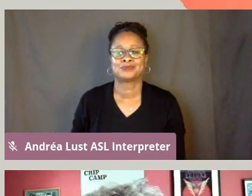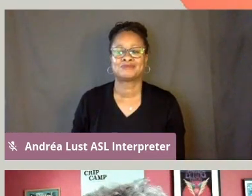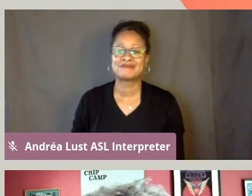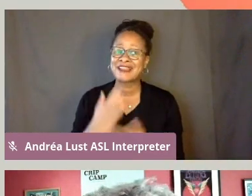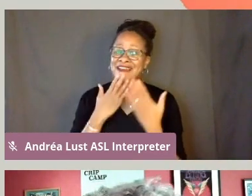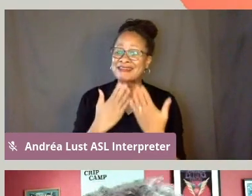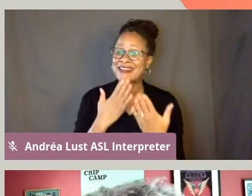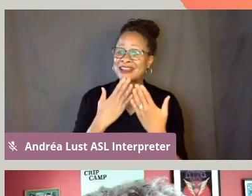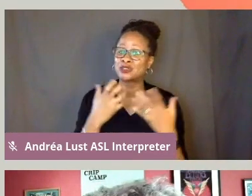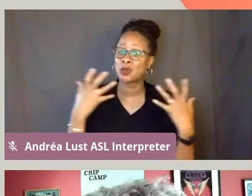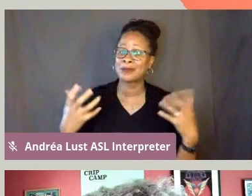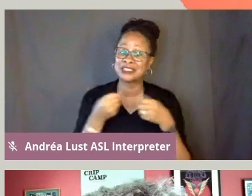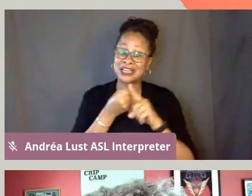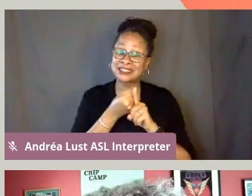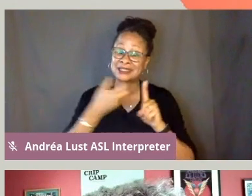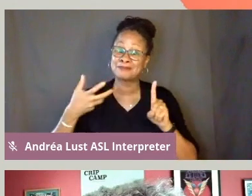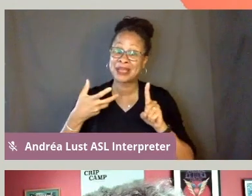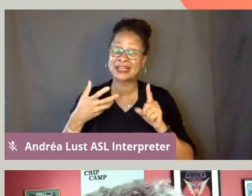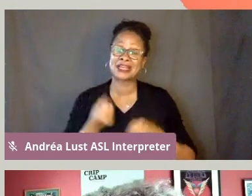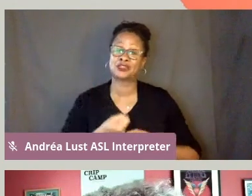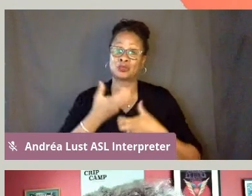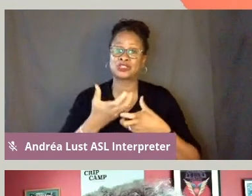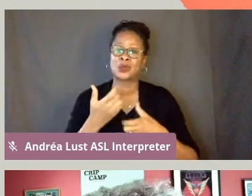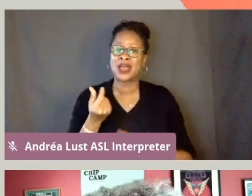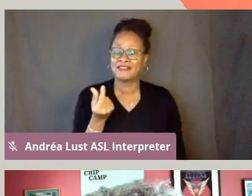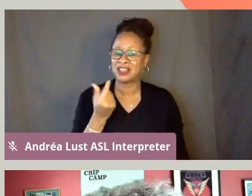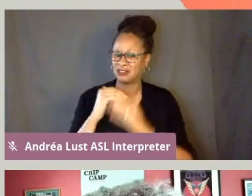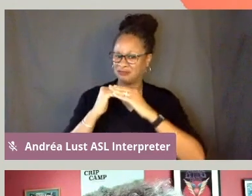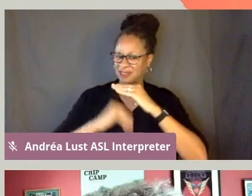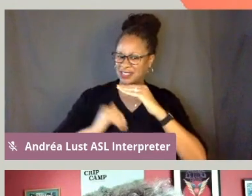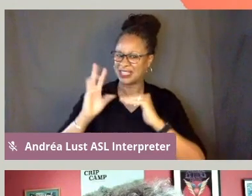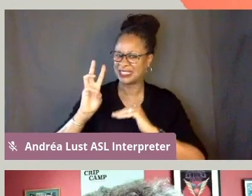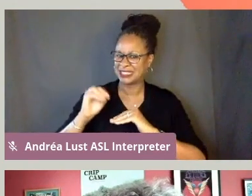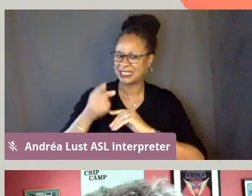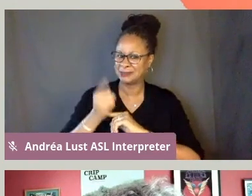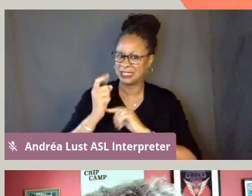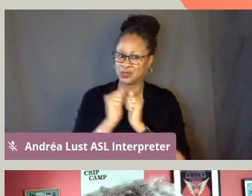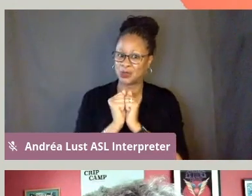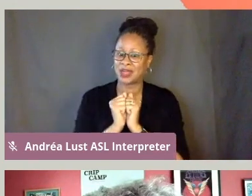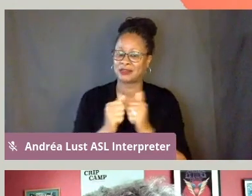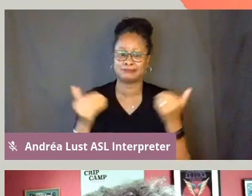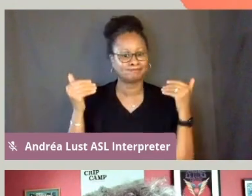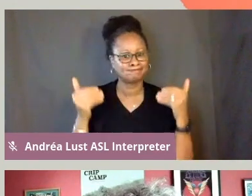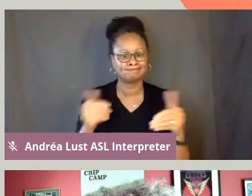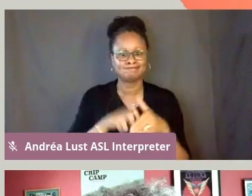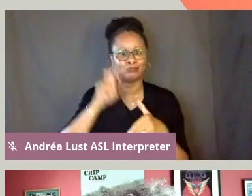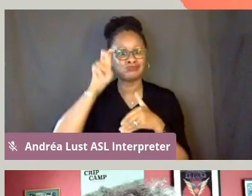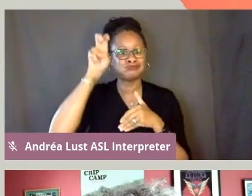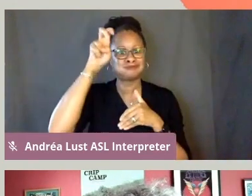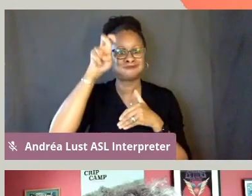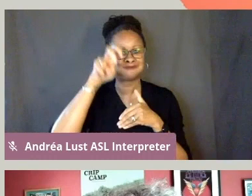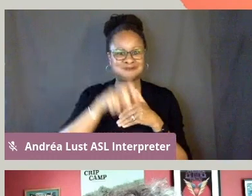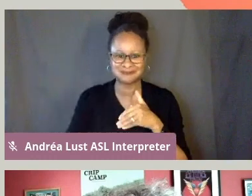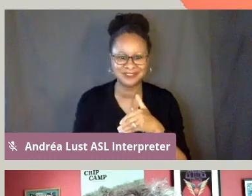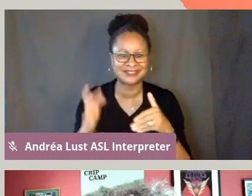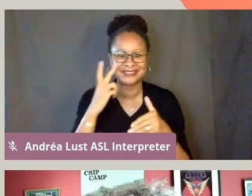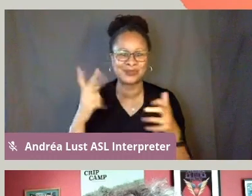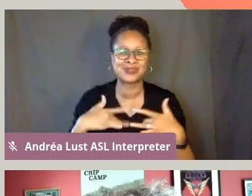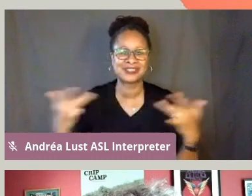Expanding expression-- we have a little under 60 minutes together. So let's just dive in. We're going to cover-- we're going to have three parts